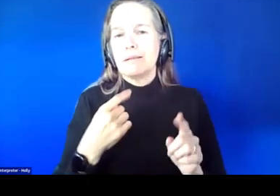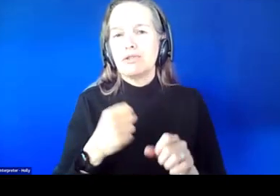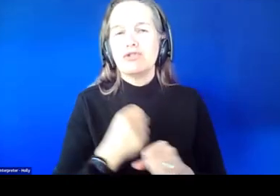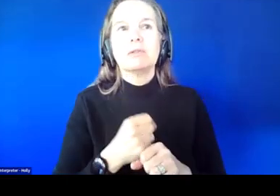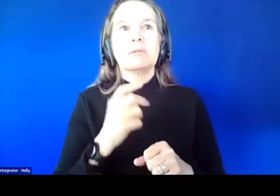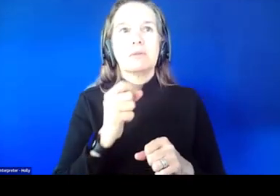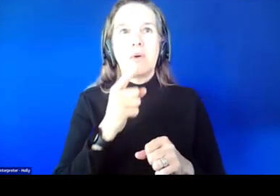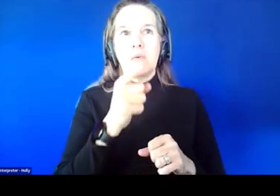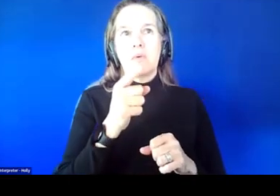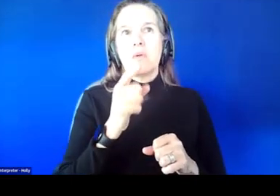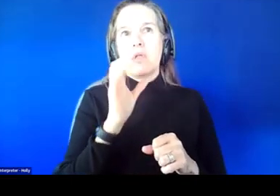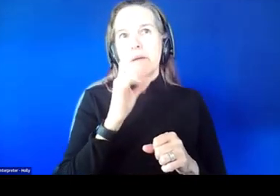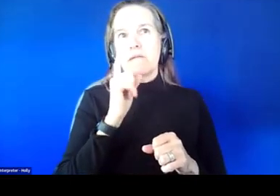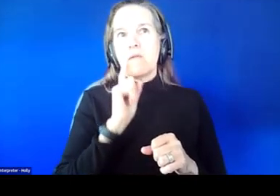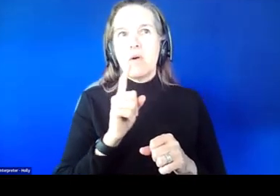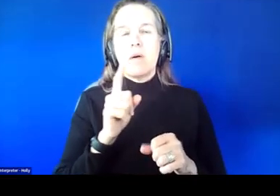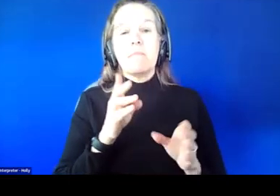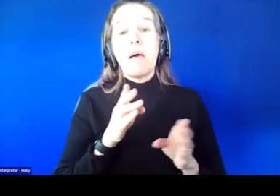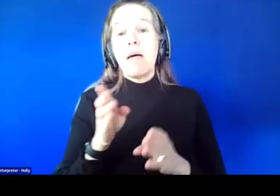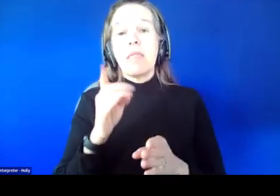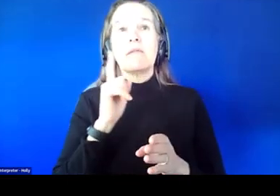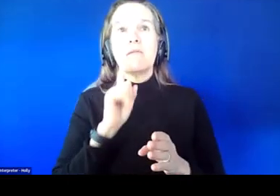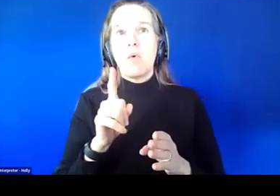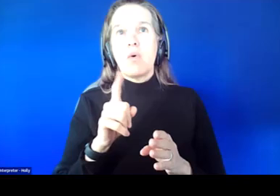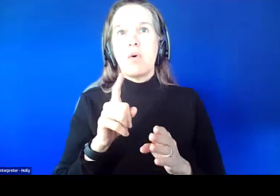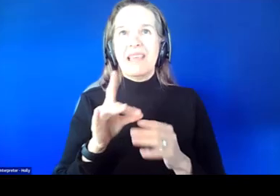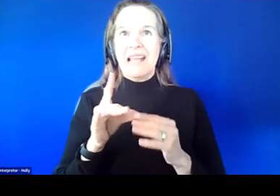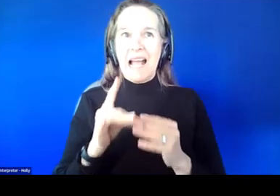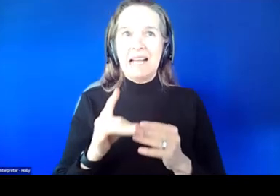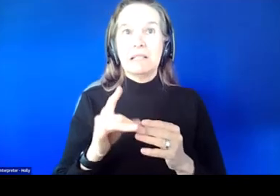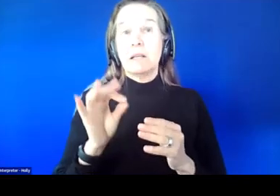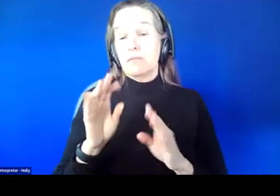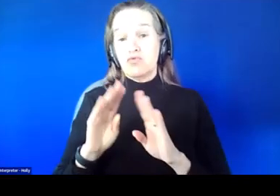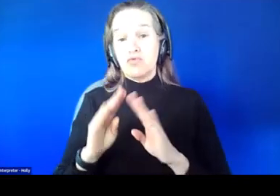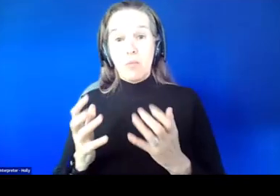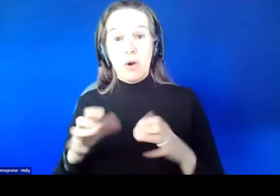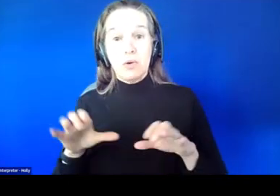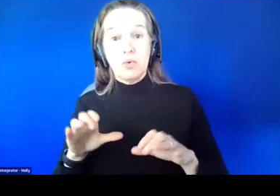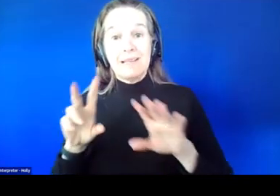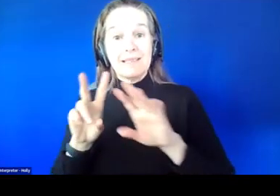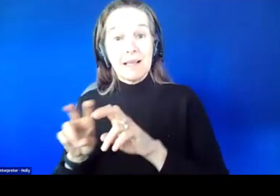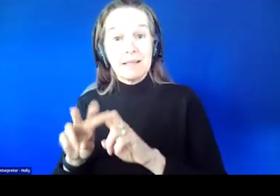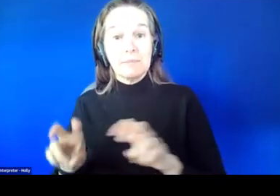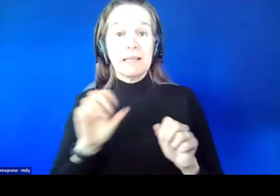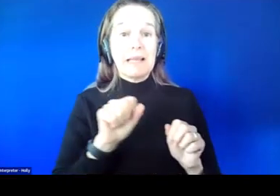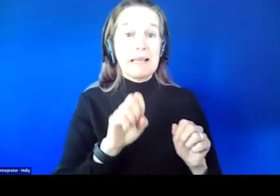for tribes if they want to do assessments, case management, if they want to take on some of those